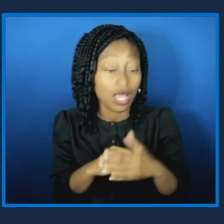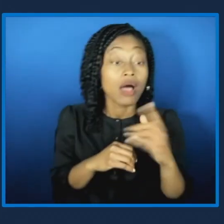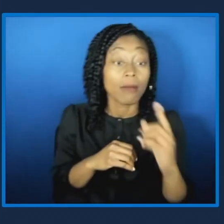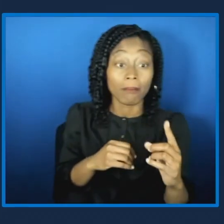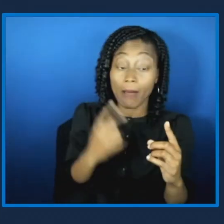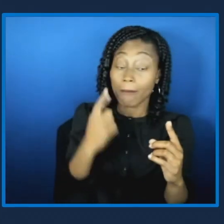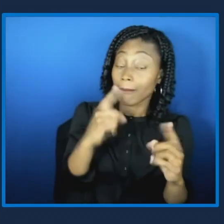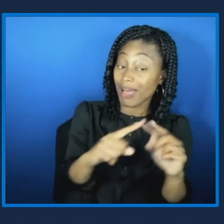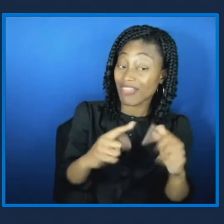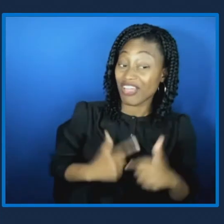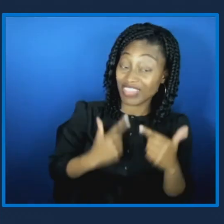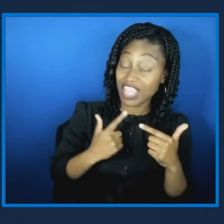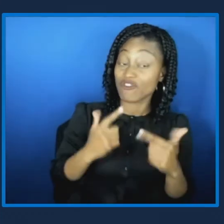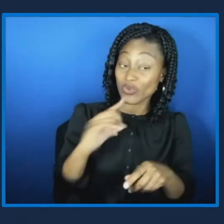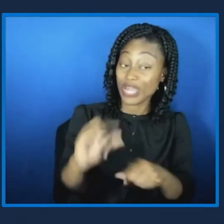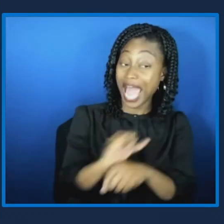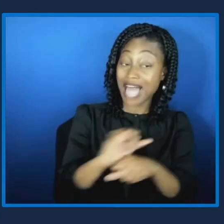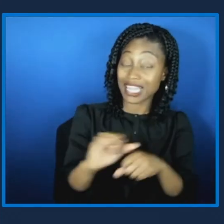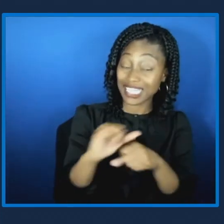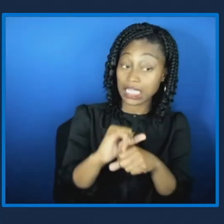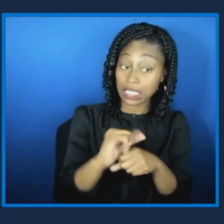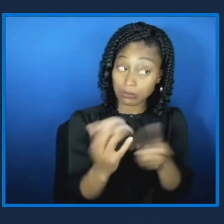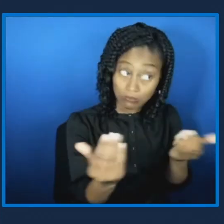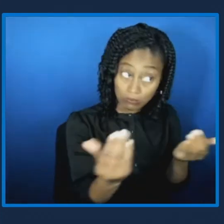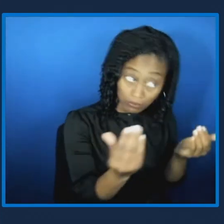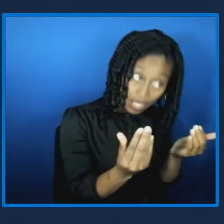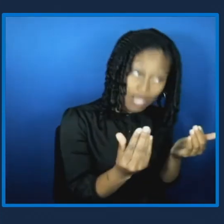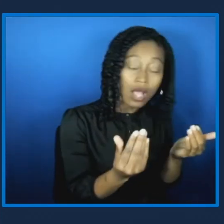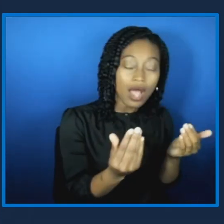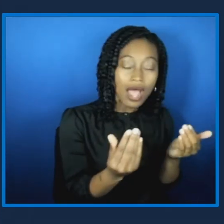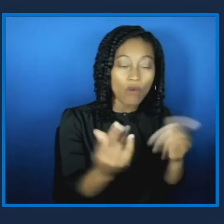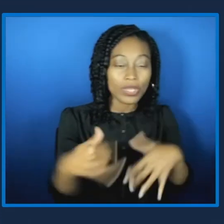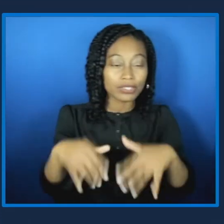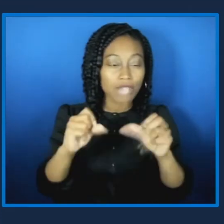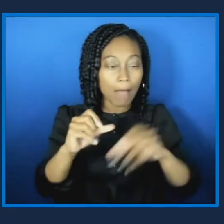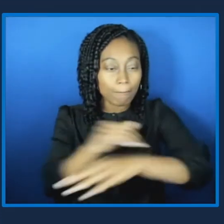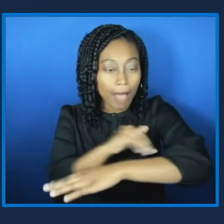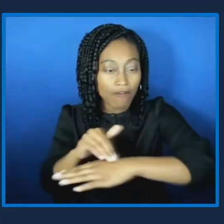then we are able to adopt platforms to suit those realities.